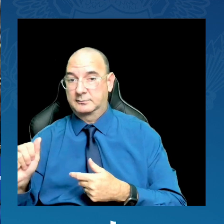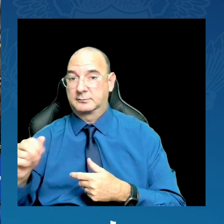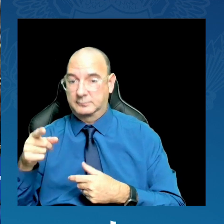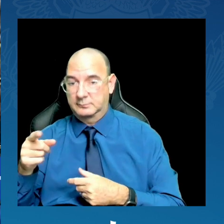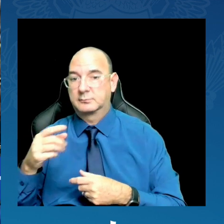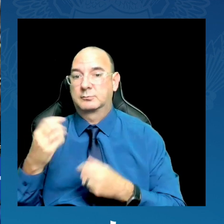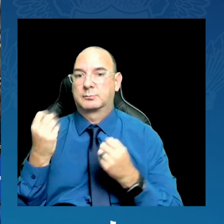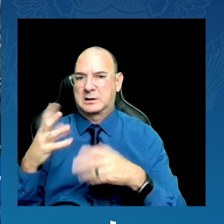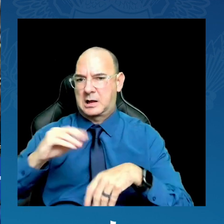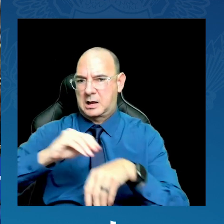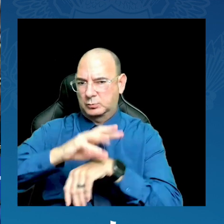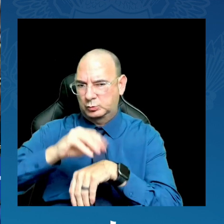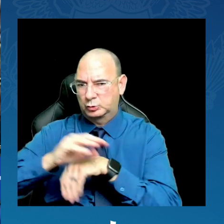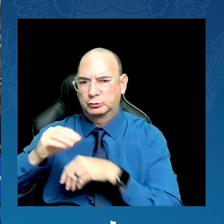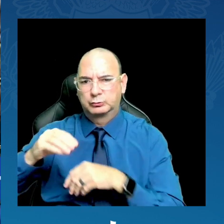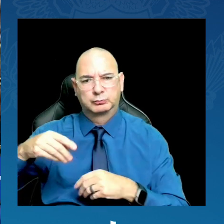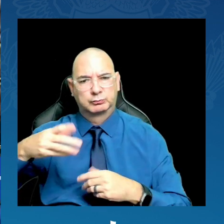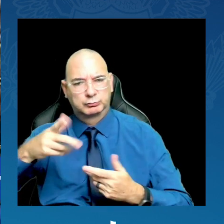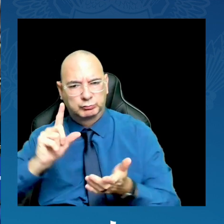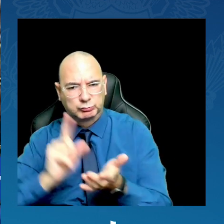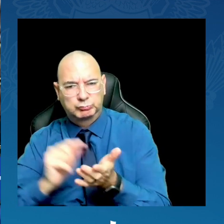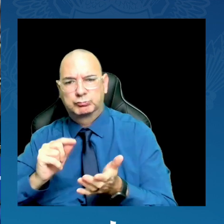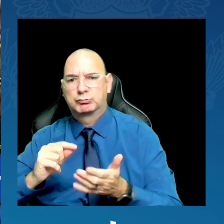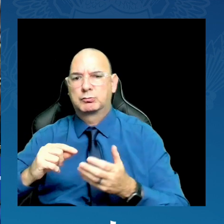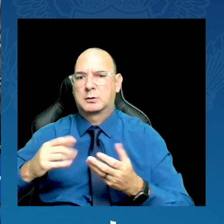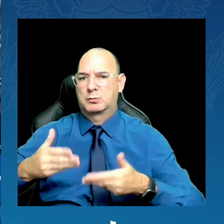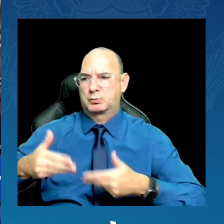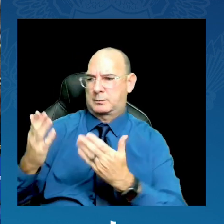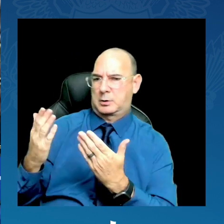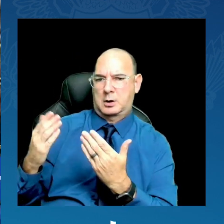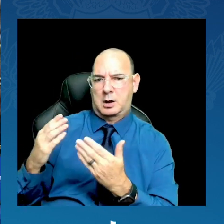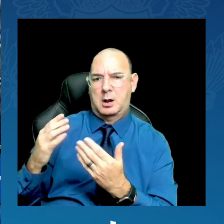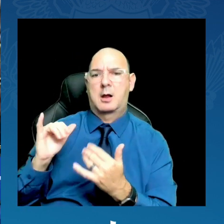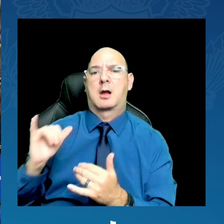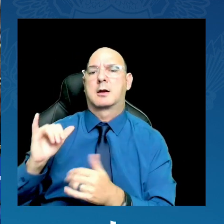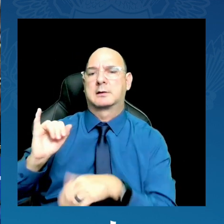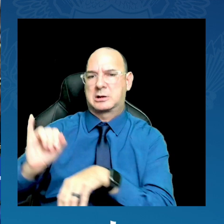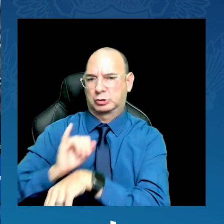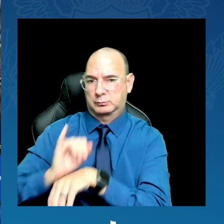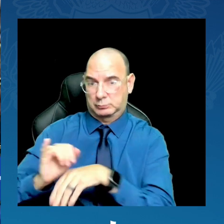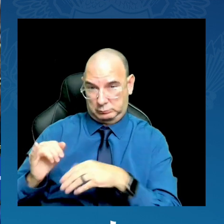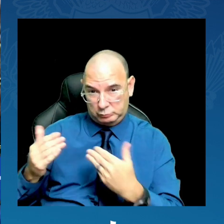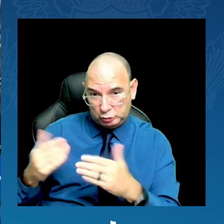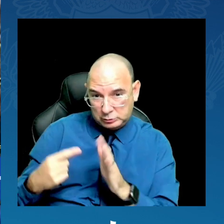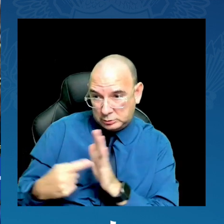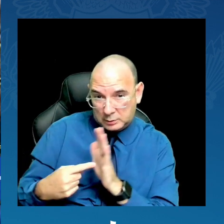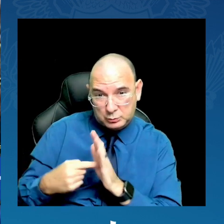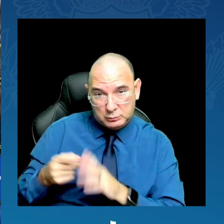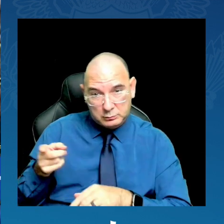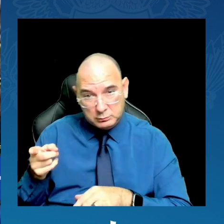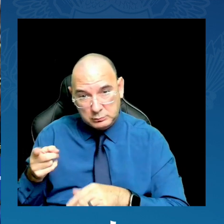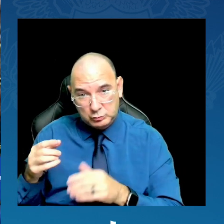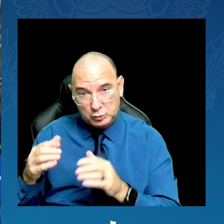about how they might go about demonstrating compliance with new performance based requirements. And we continue we hope to continue to work with the industry.